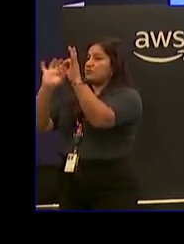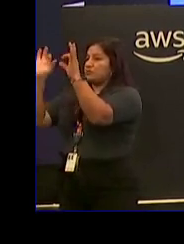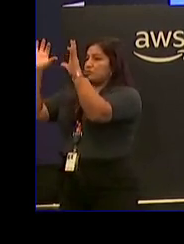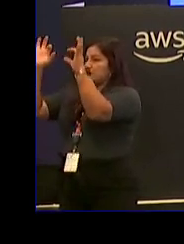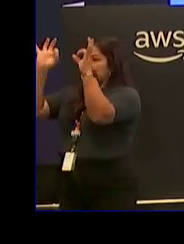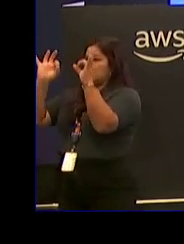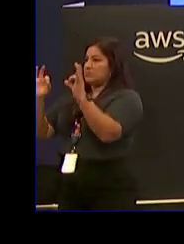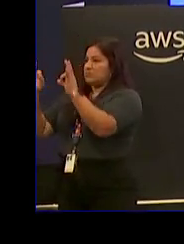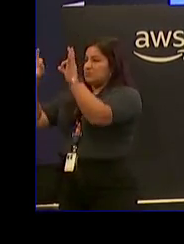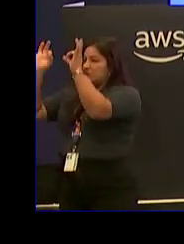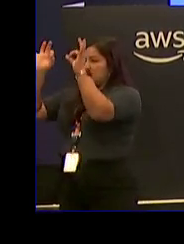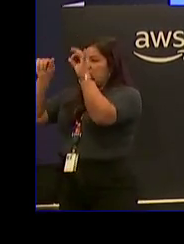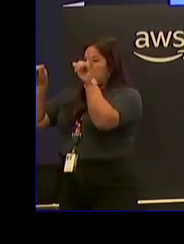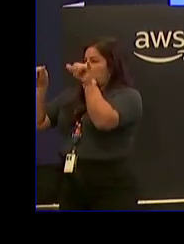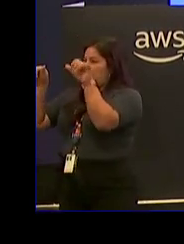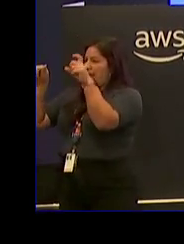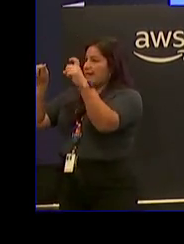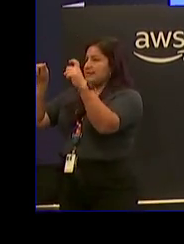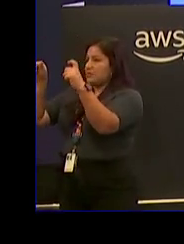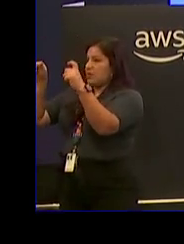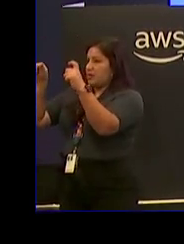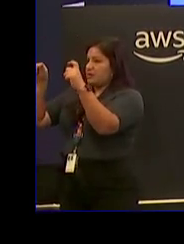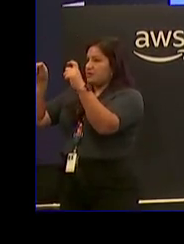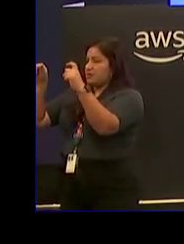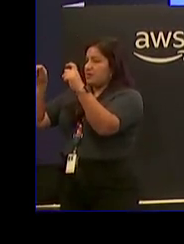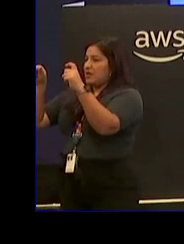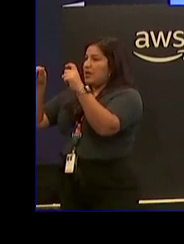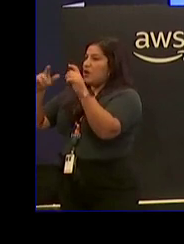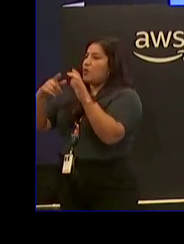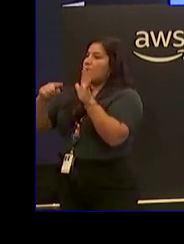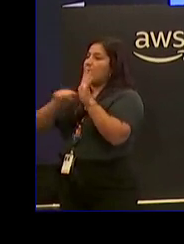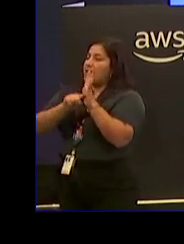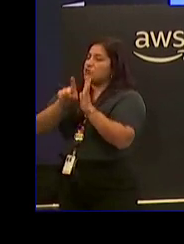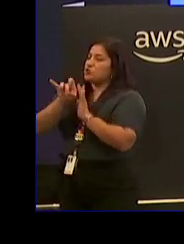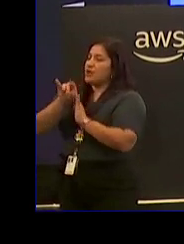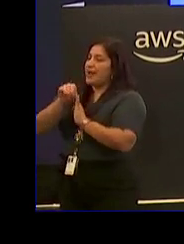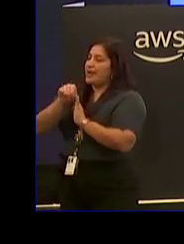And the values range from -180 to +180.